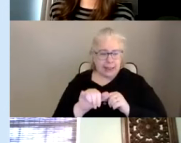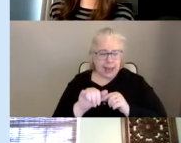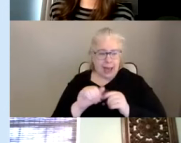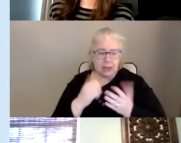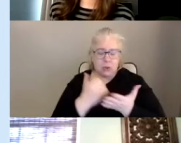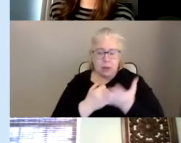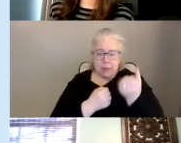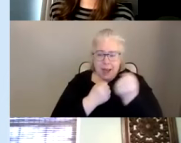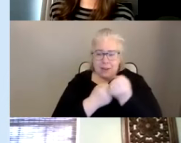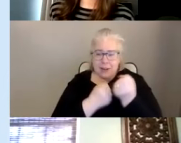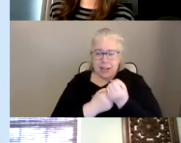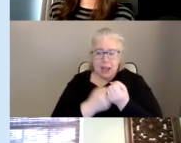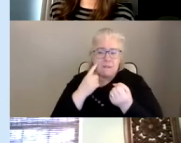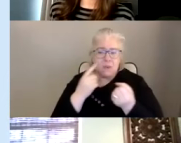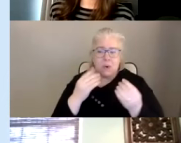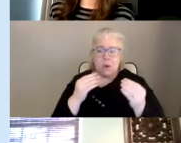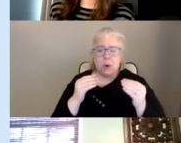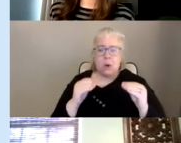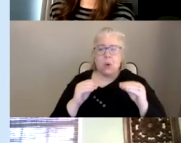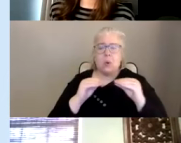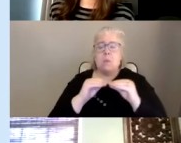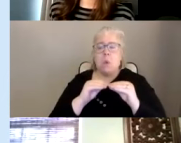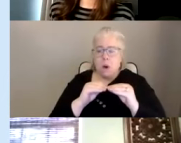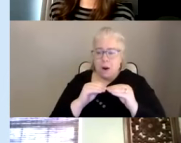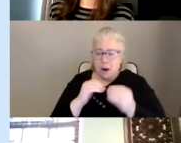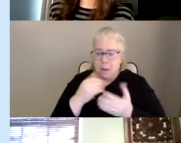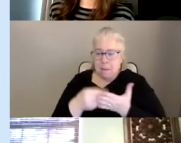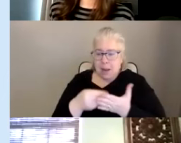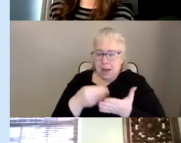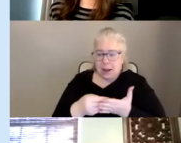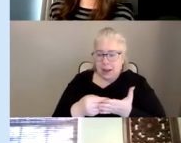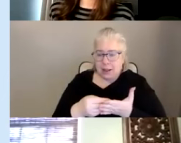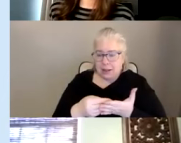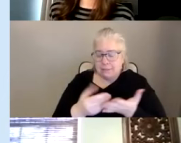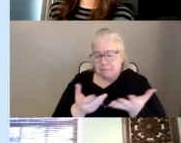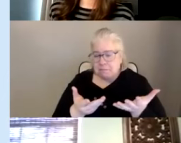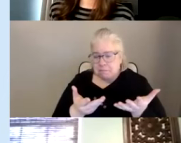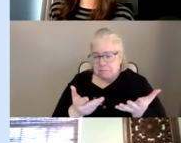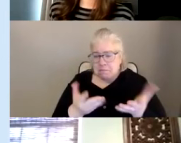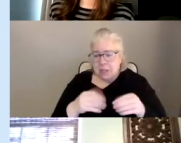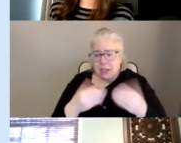for a larger language services budget, than you might need. Then it gives you some wiggle room